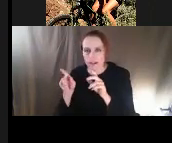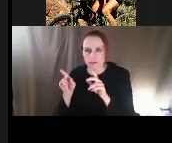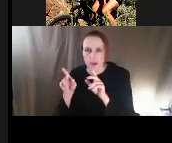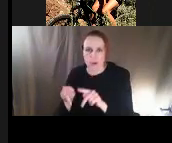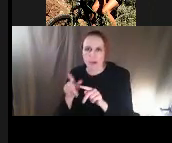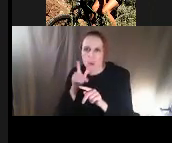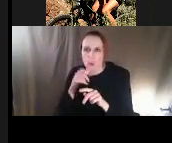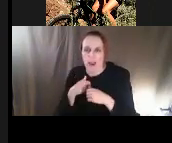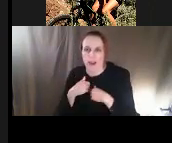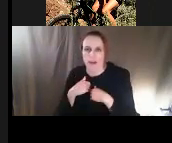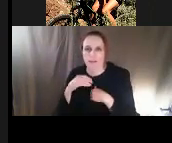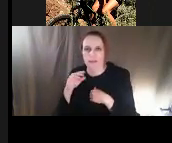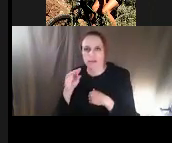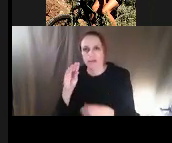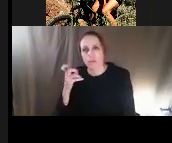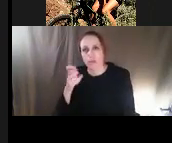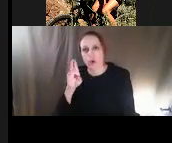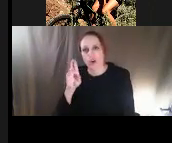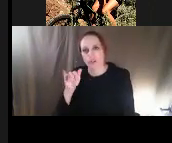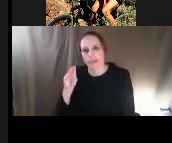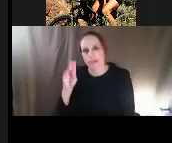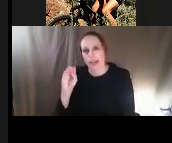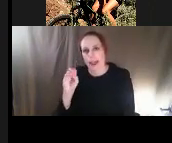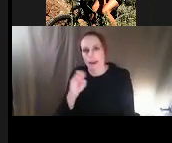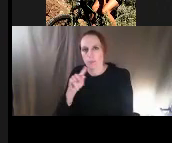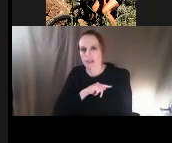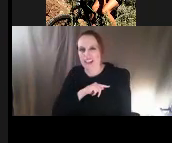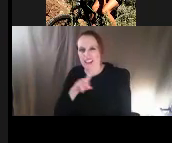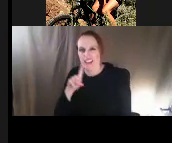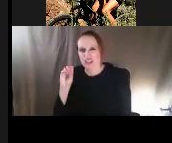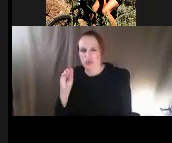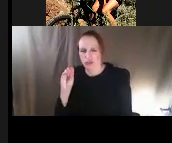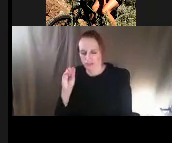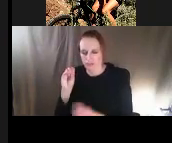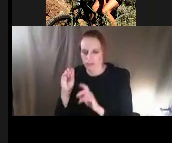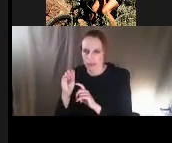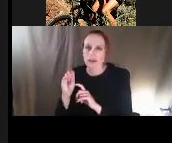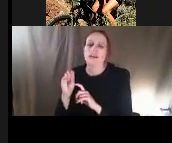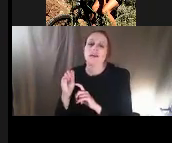And then there's some major cultural distinctness going on and it was really hard for